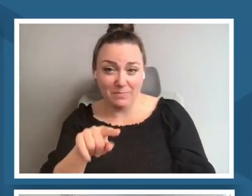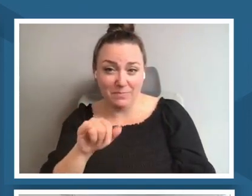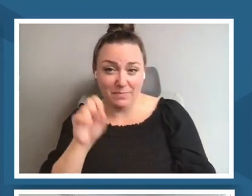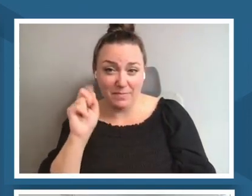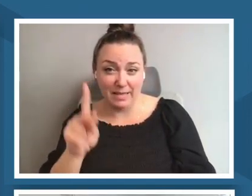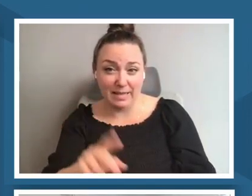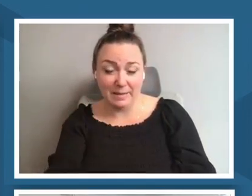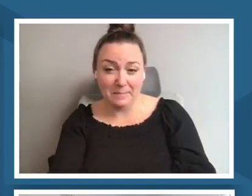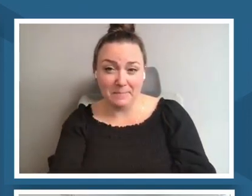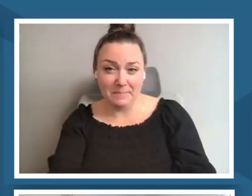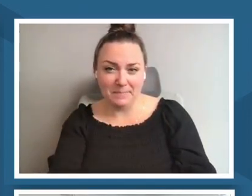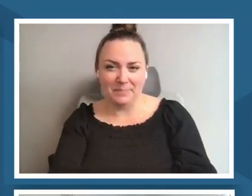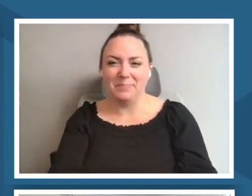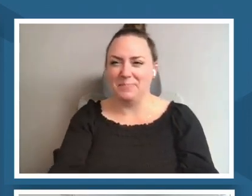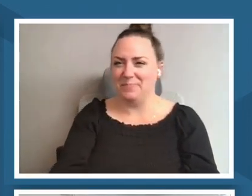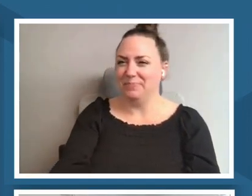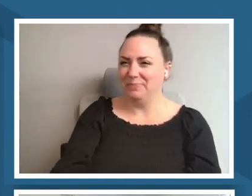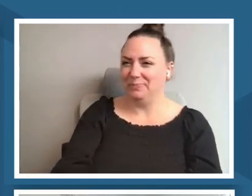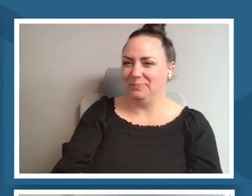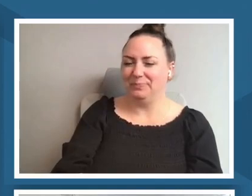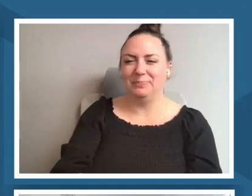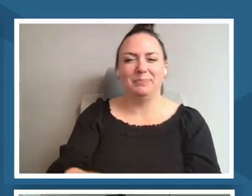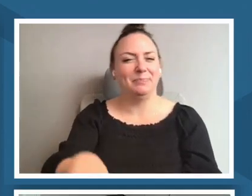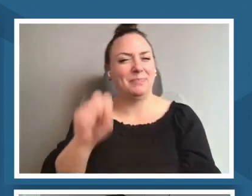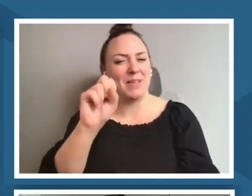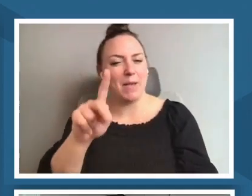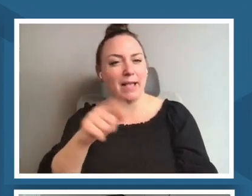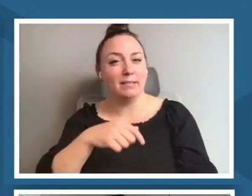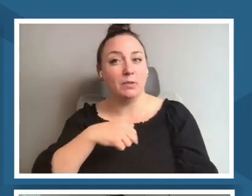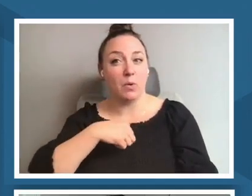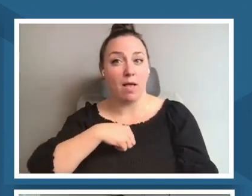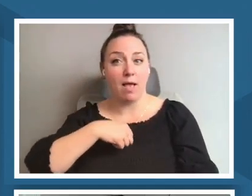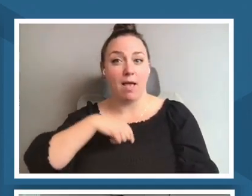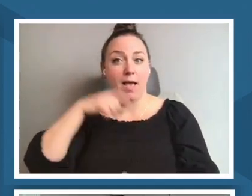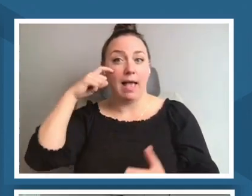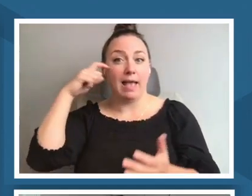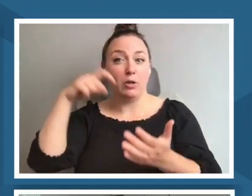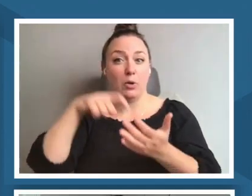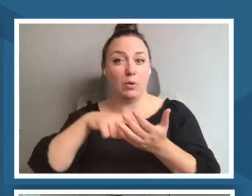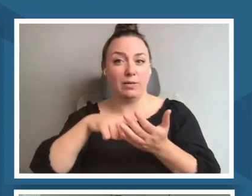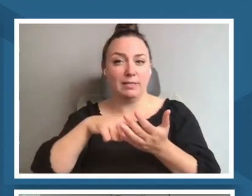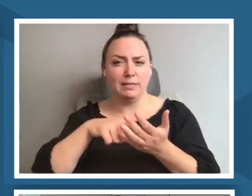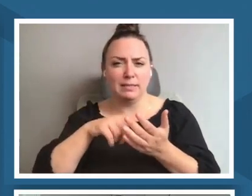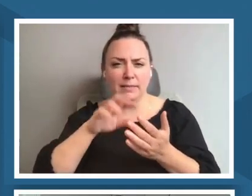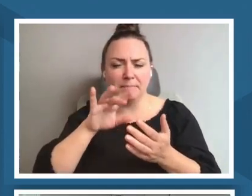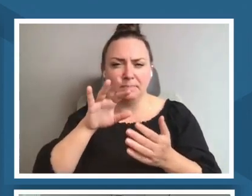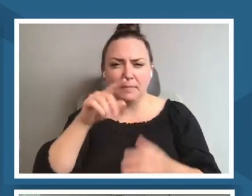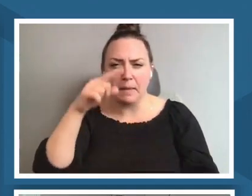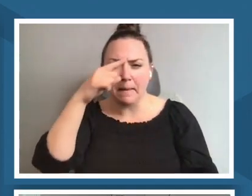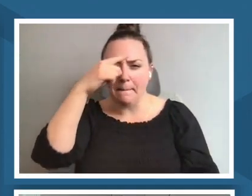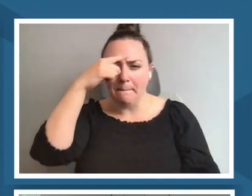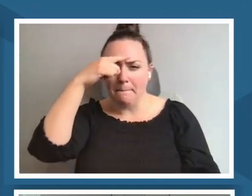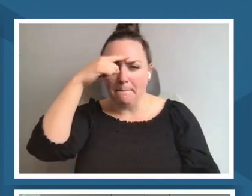yeah okay